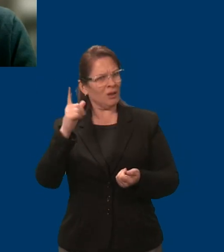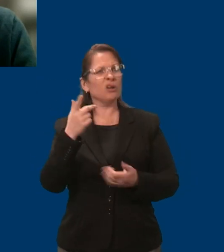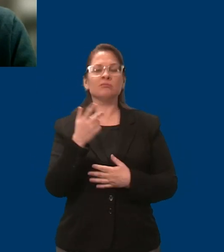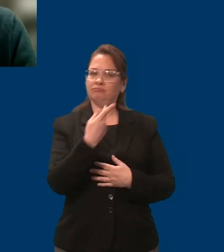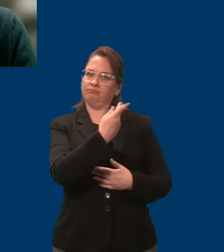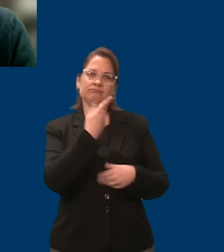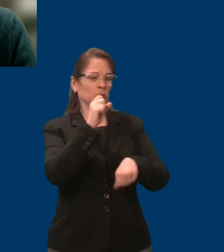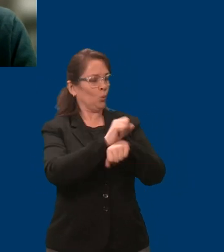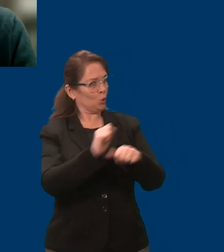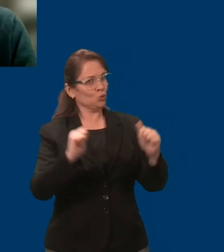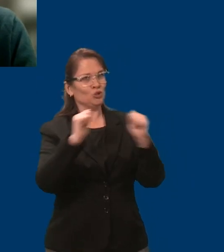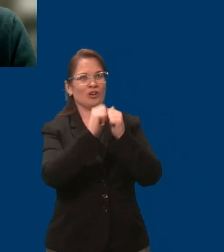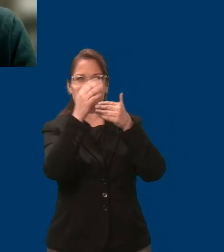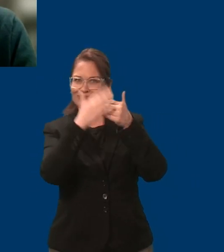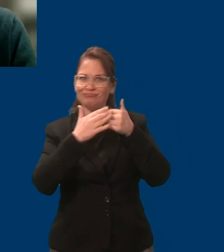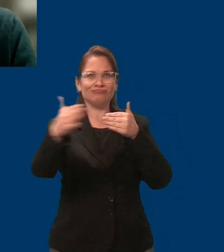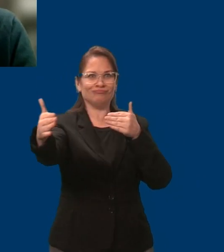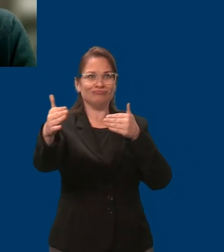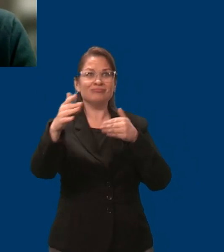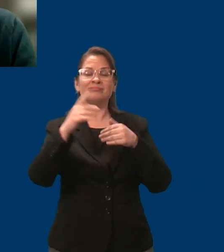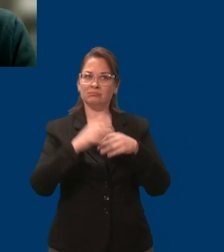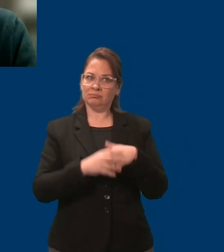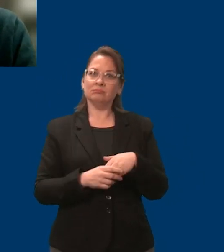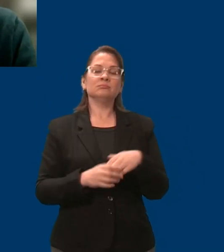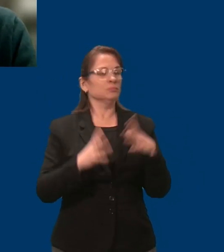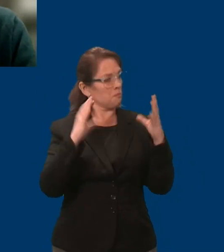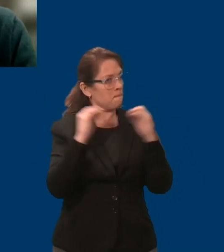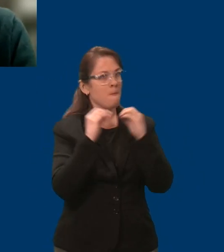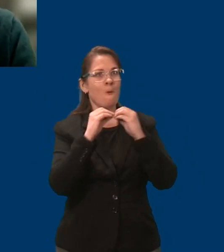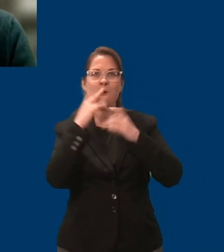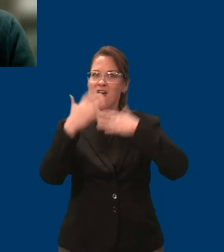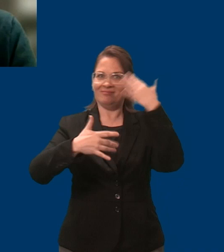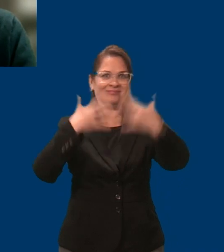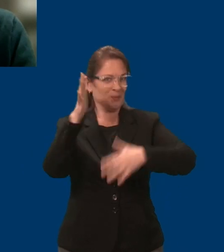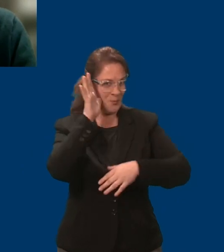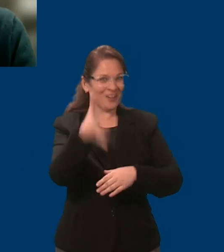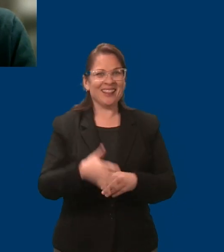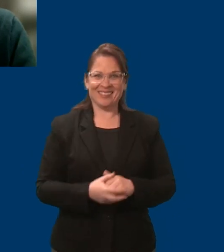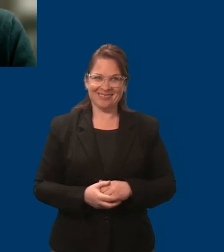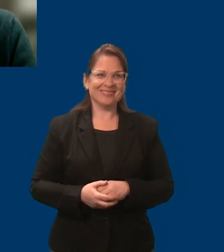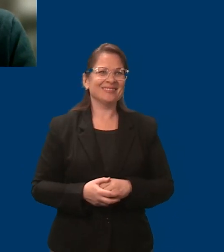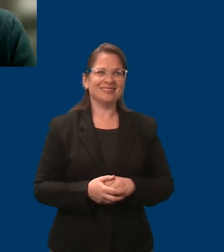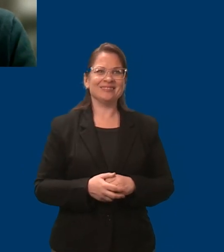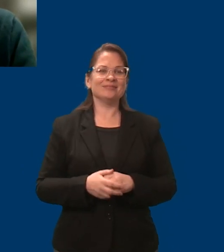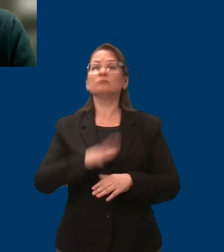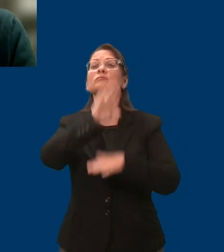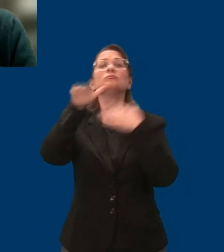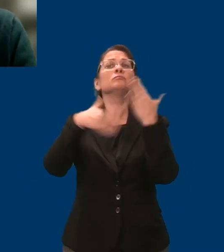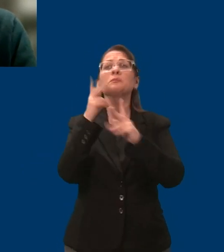change to ensure that's a reality for you, and all people with disabilities in Minnesota.